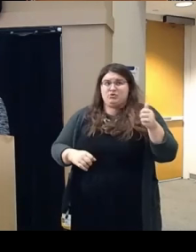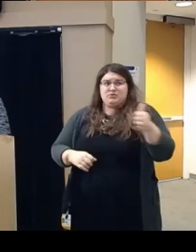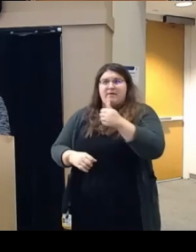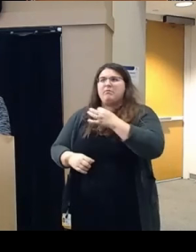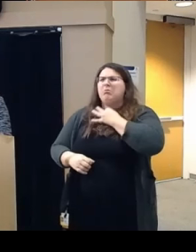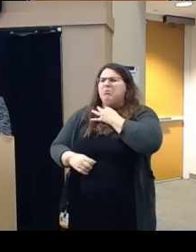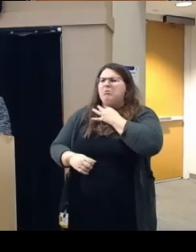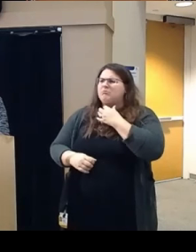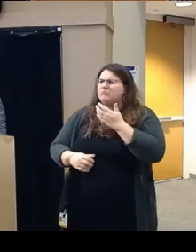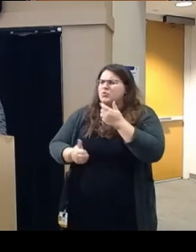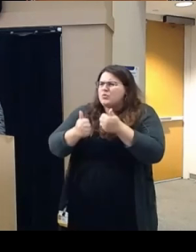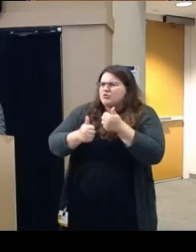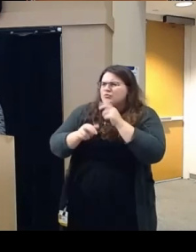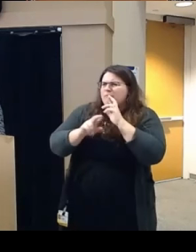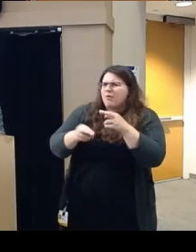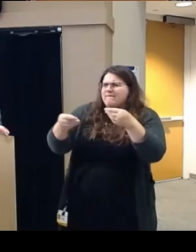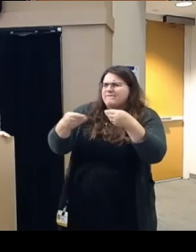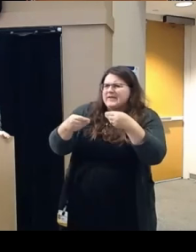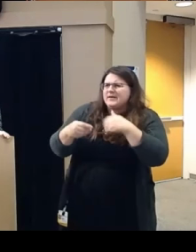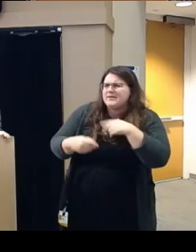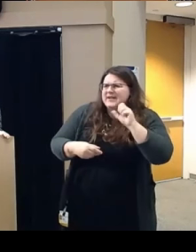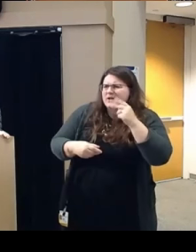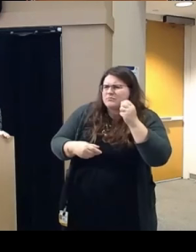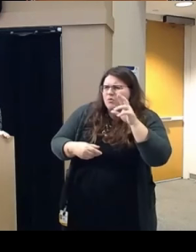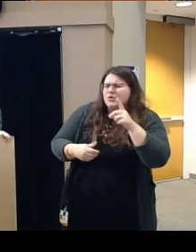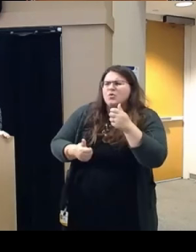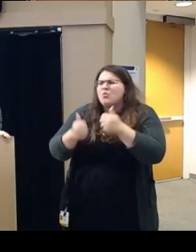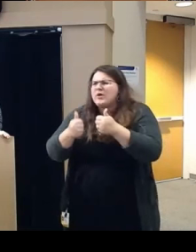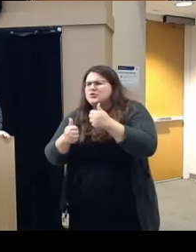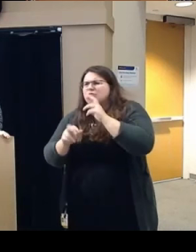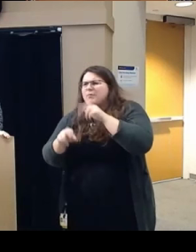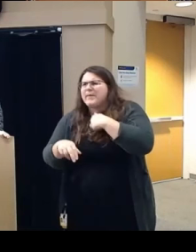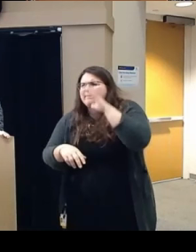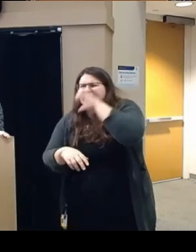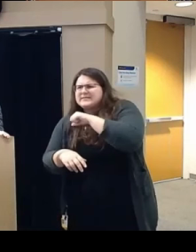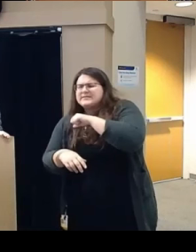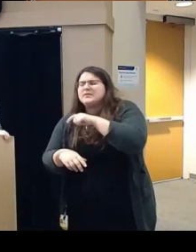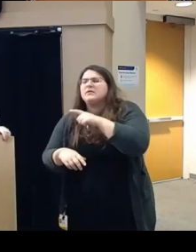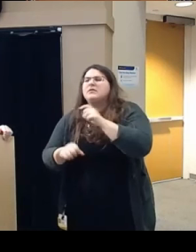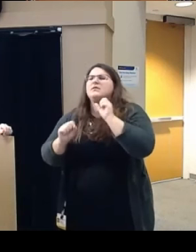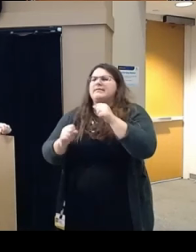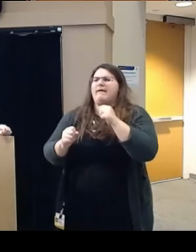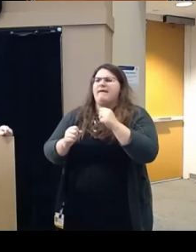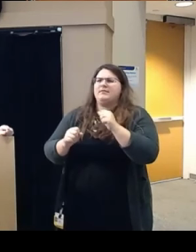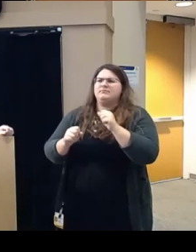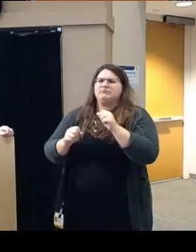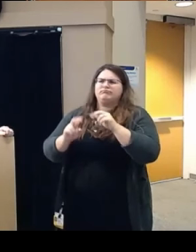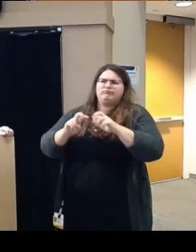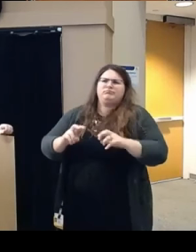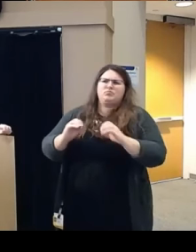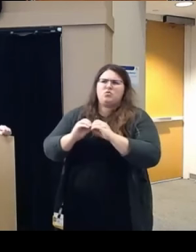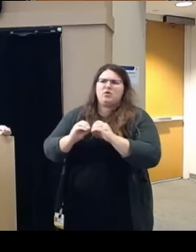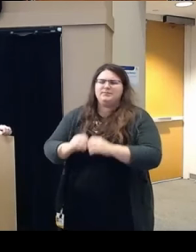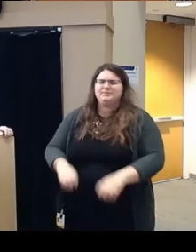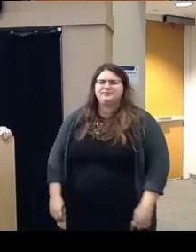future um that's that's one helpful way to think about it all right so in terms of support that